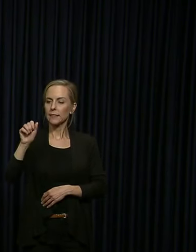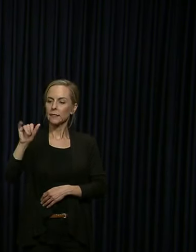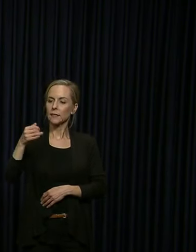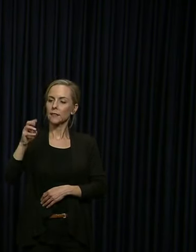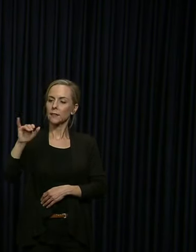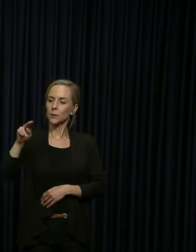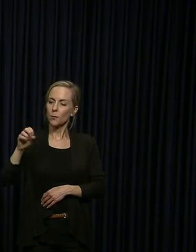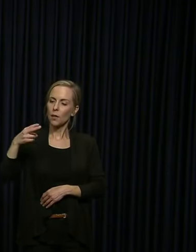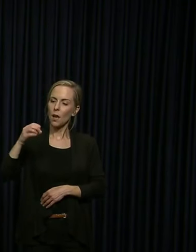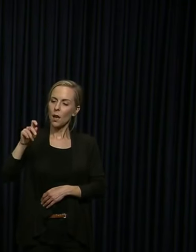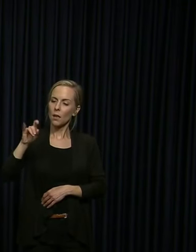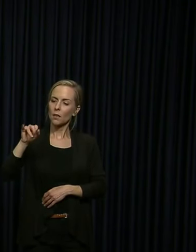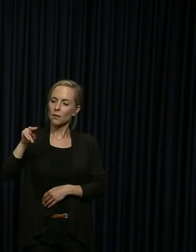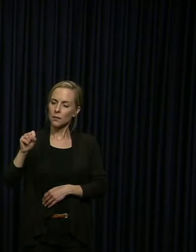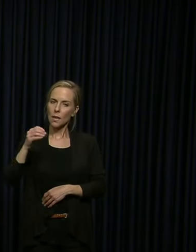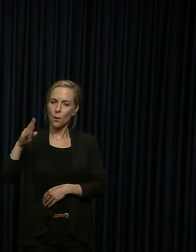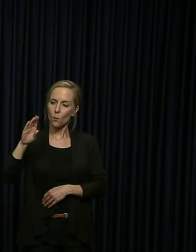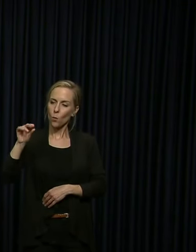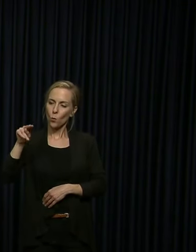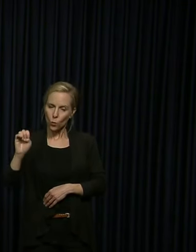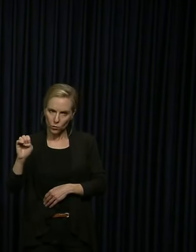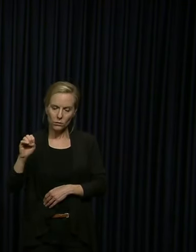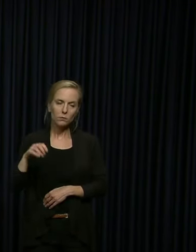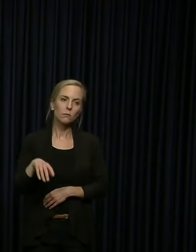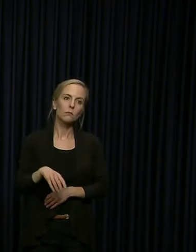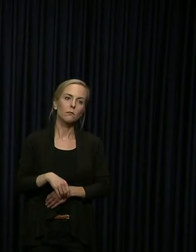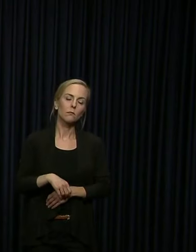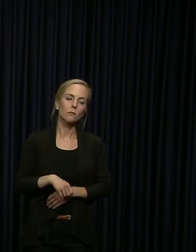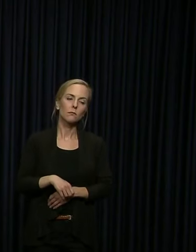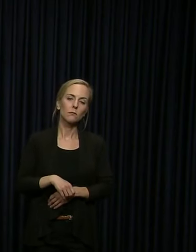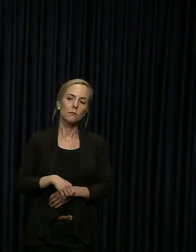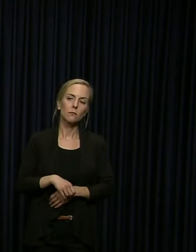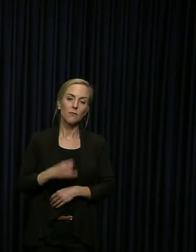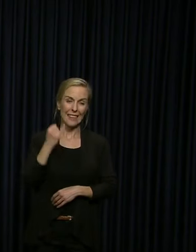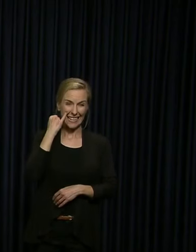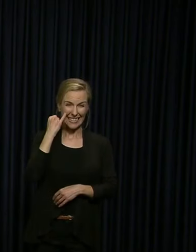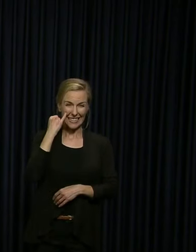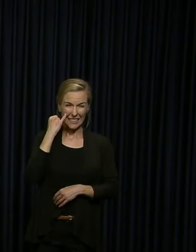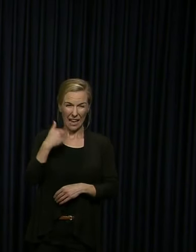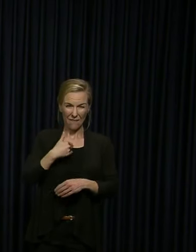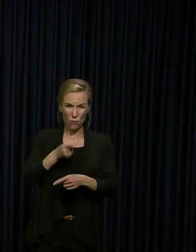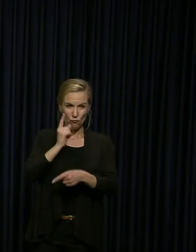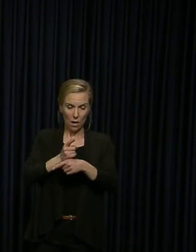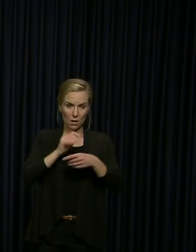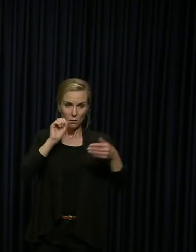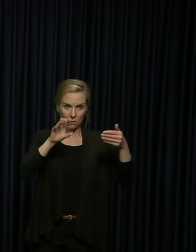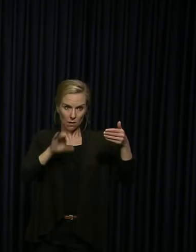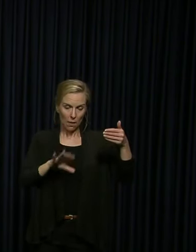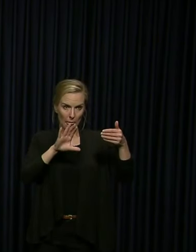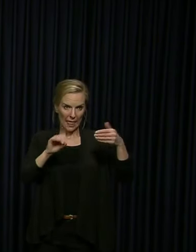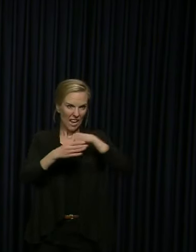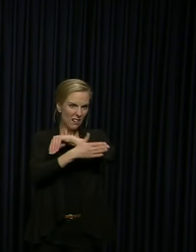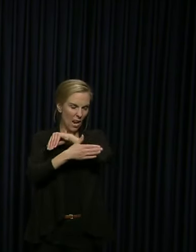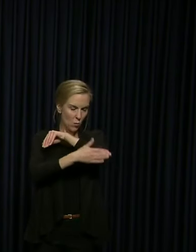STATES ON HOW THEY CAN TRY TO LIMIT TRAVEL. I'VE TALKED VERY SPECIFICALLY